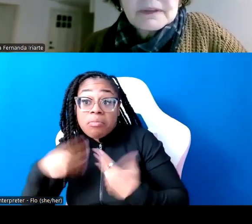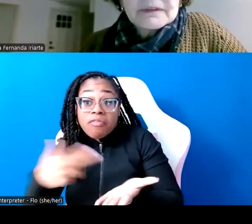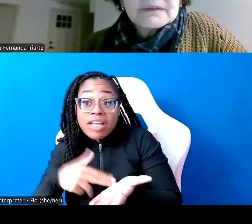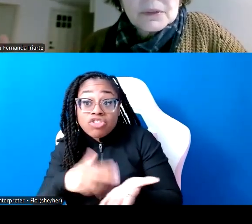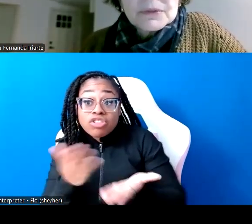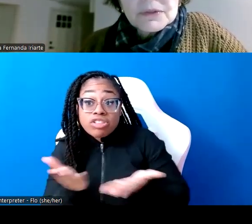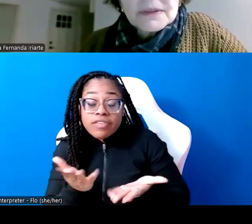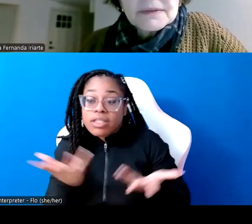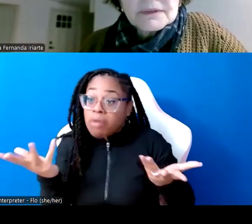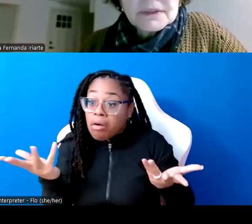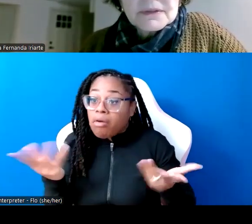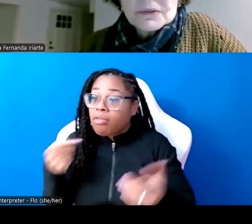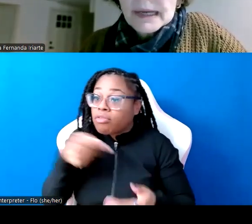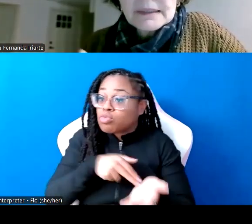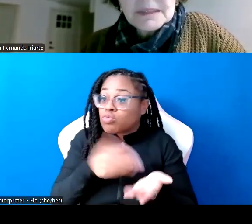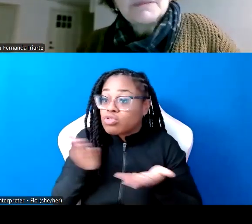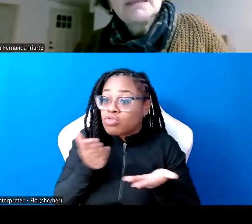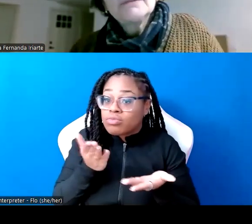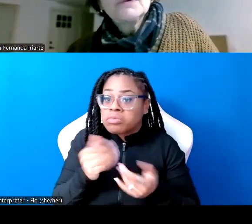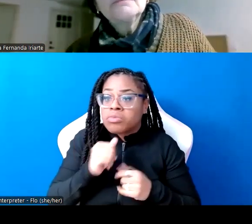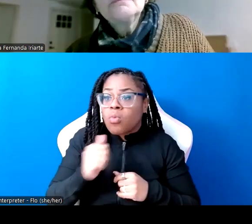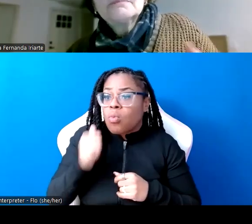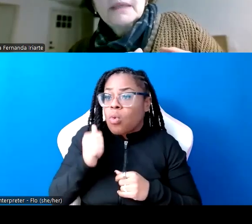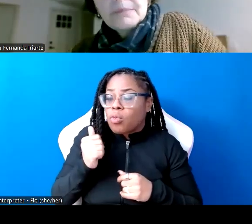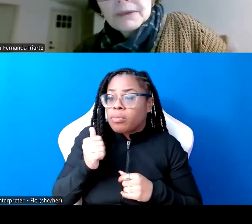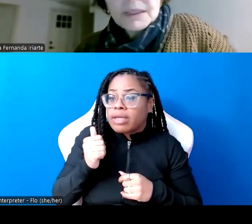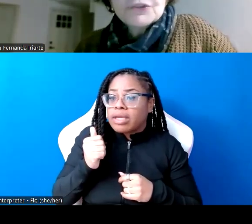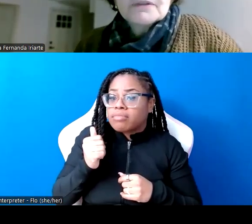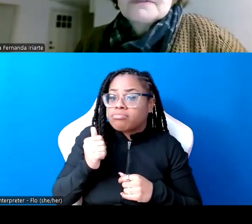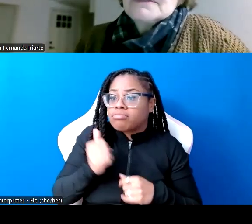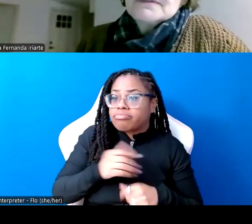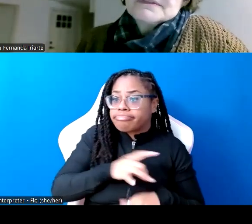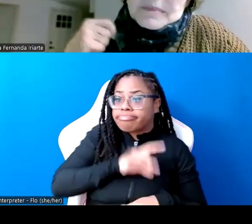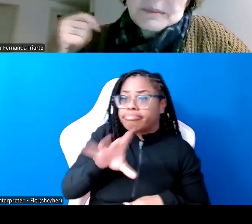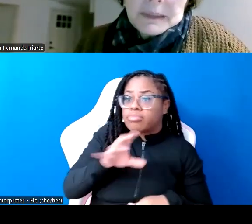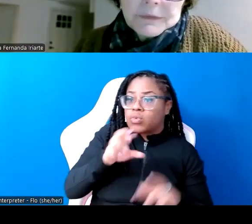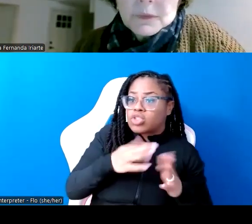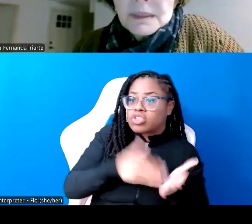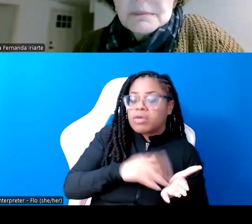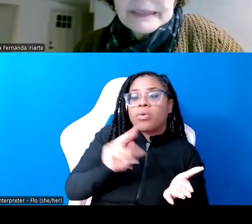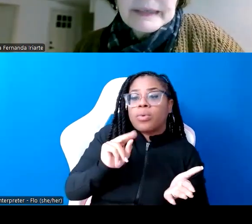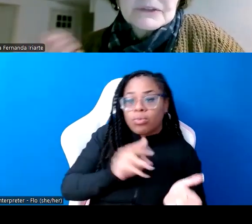and those nursing services are not going to be paid for by the regional center, it's going to be paid for by Medi-Cal.